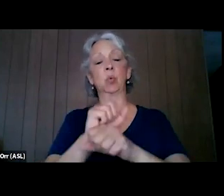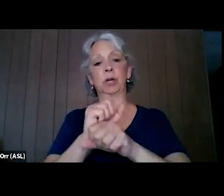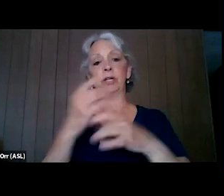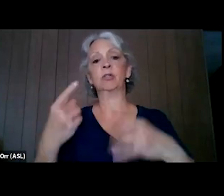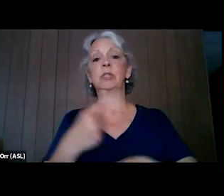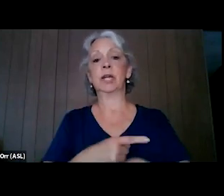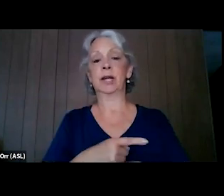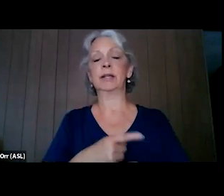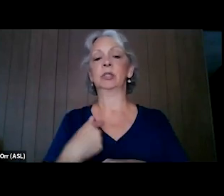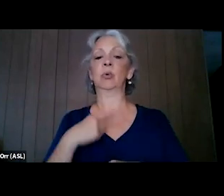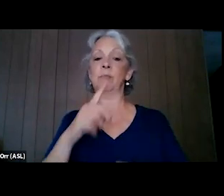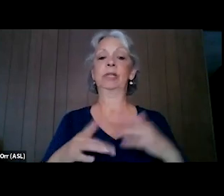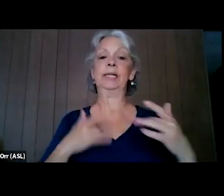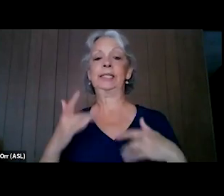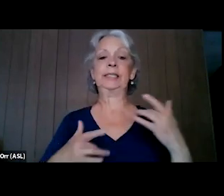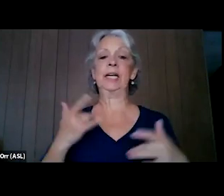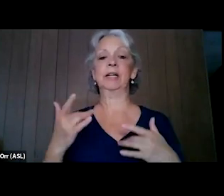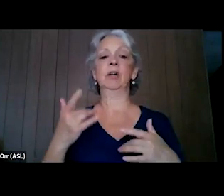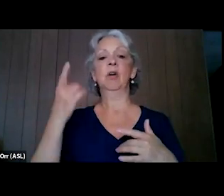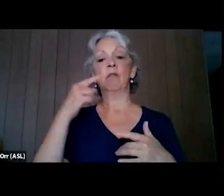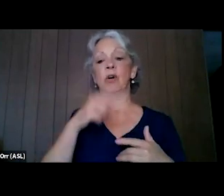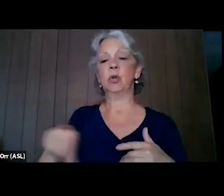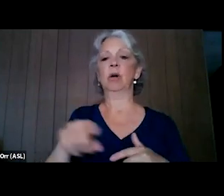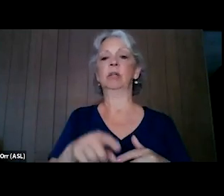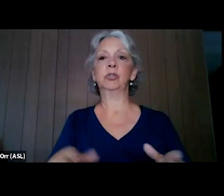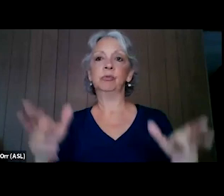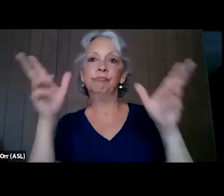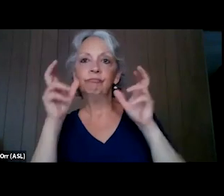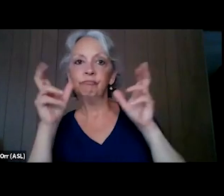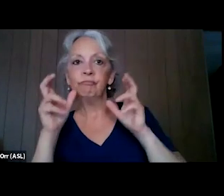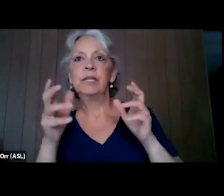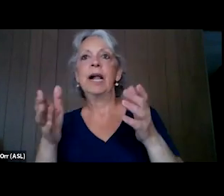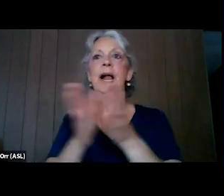And so I'm incredibly excited for you to hear from them, for you to ask your questions,